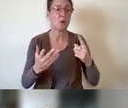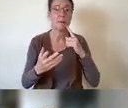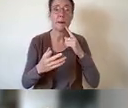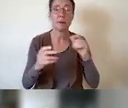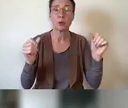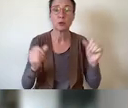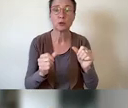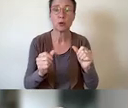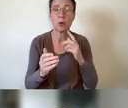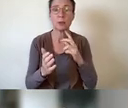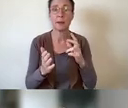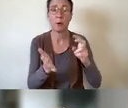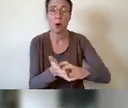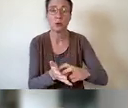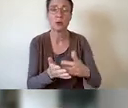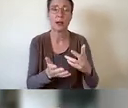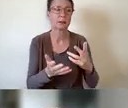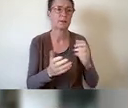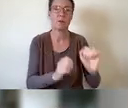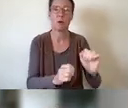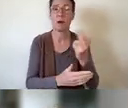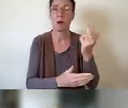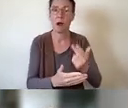as some people are, how do you get all that together,